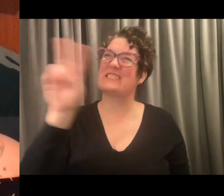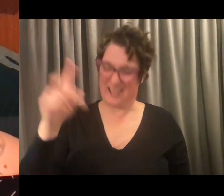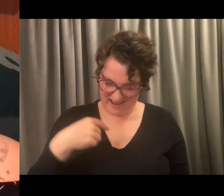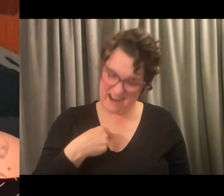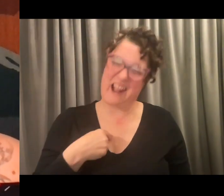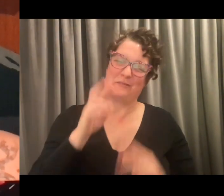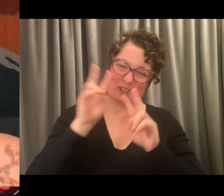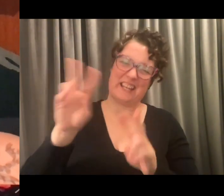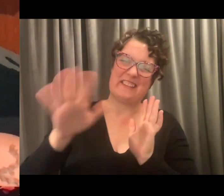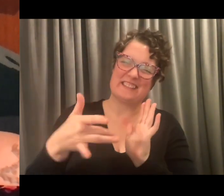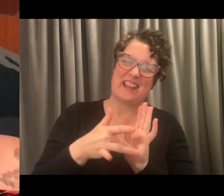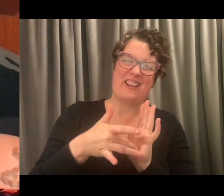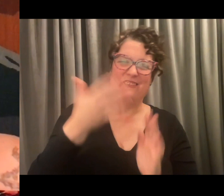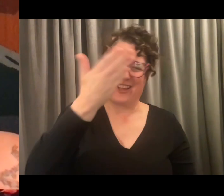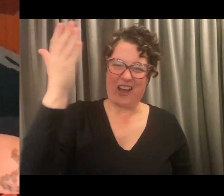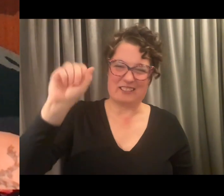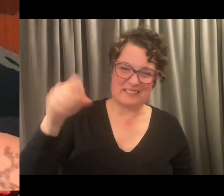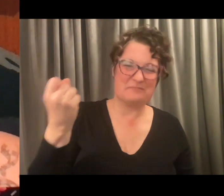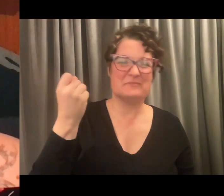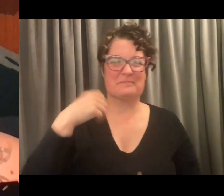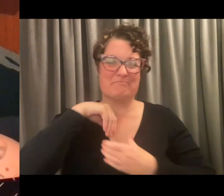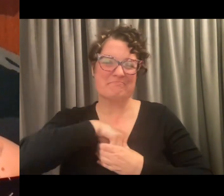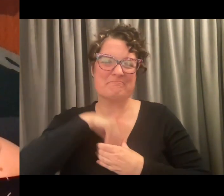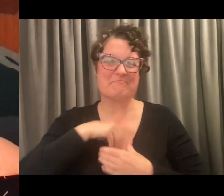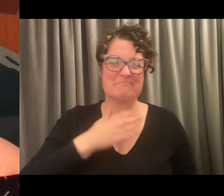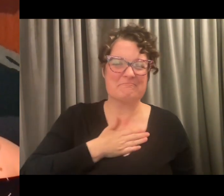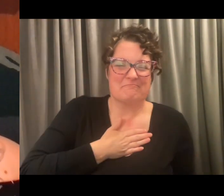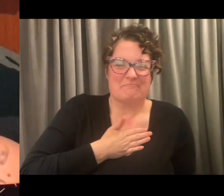for an angel to be my guide. Chills ran up and down my spine.